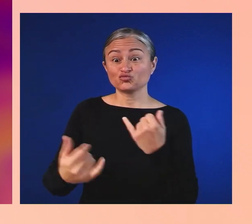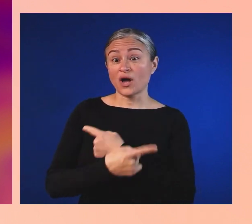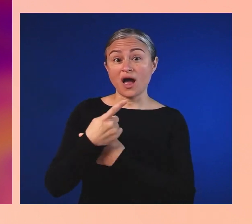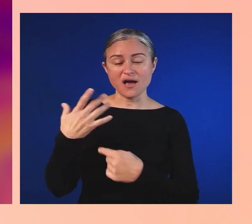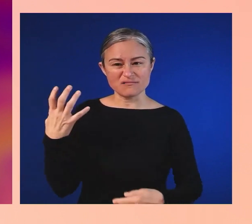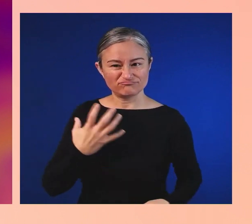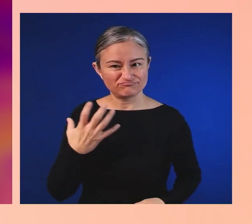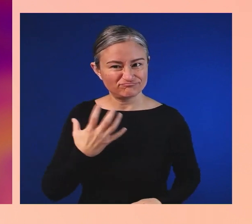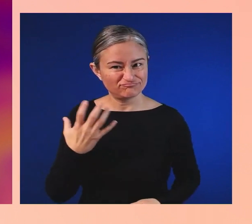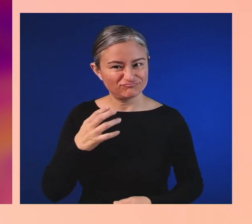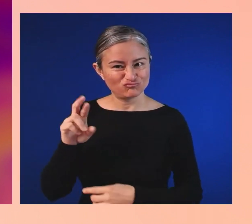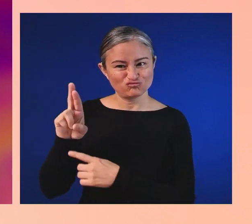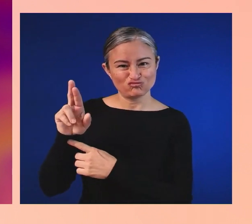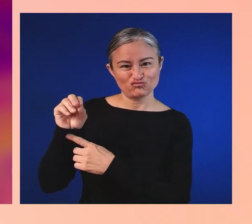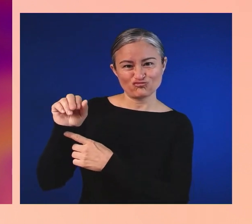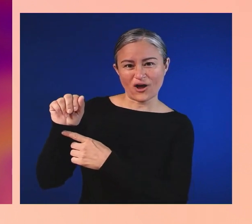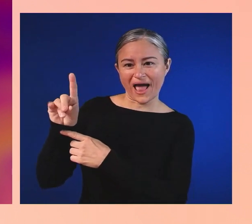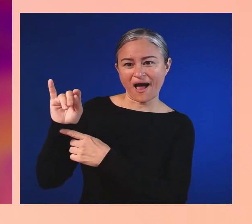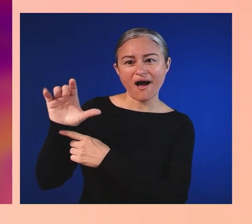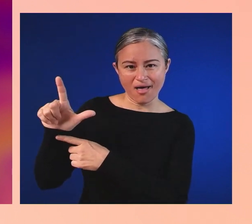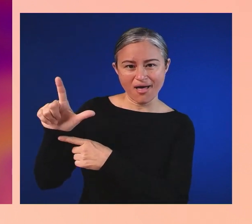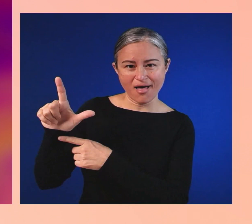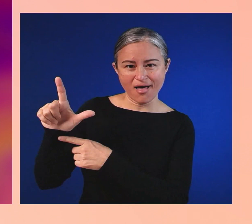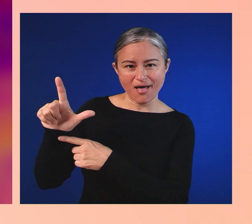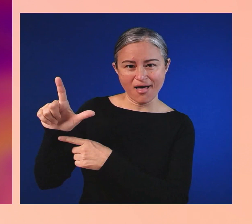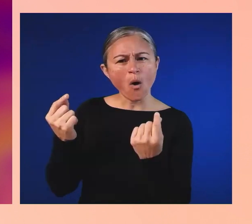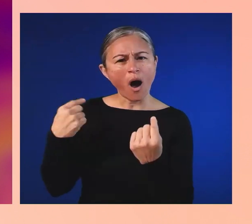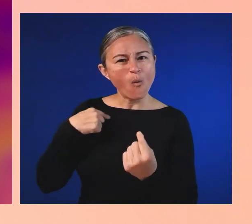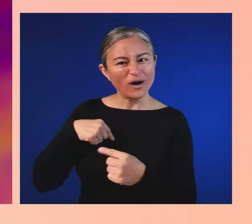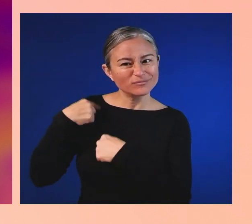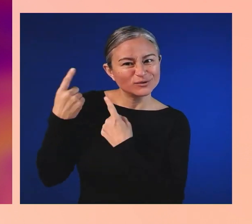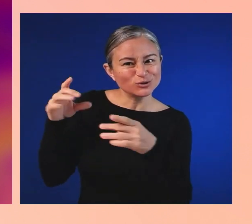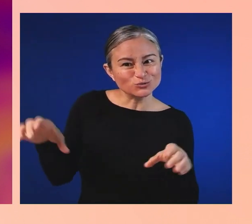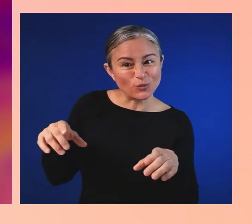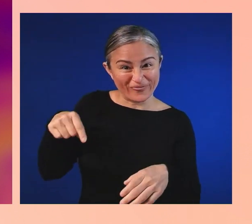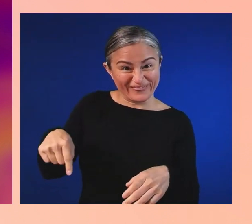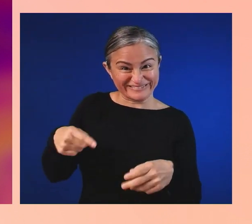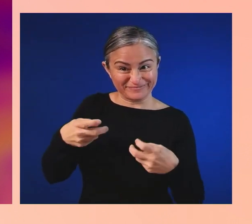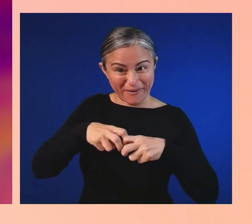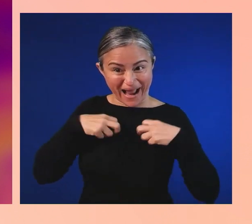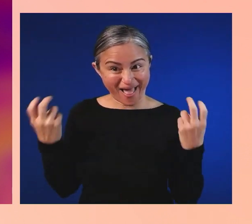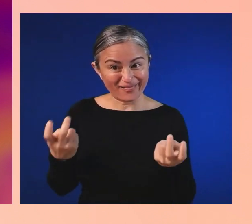on this panel and beyond. The people gathered here and people paying attention.